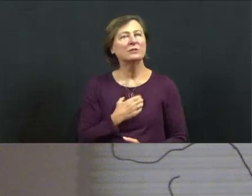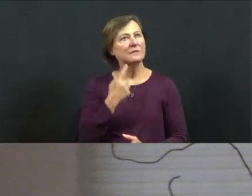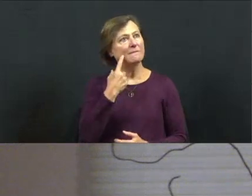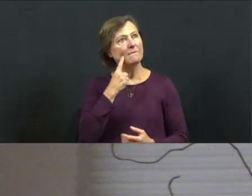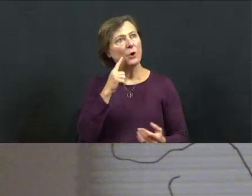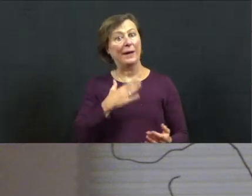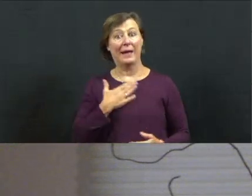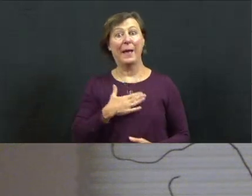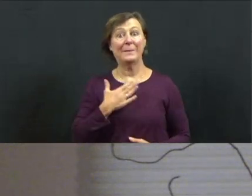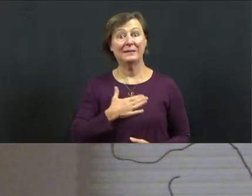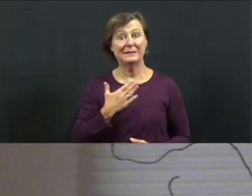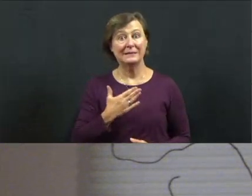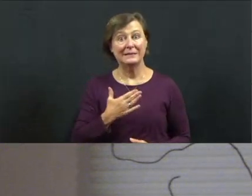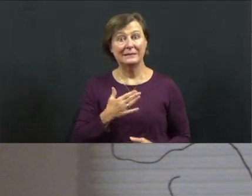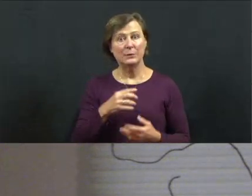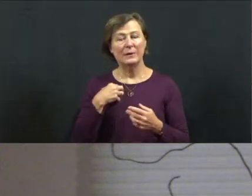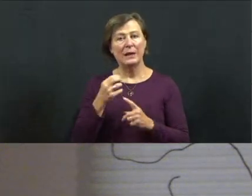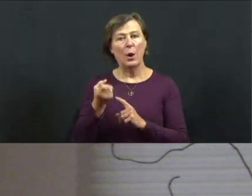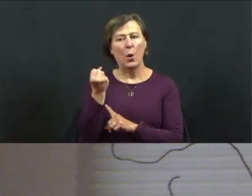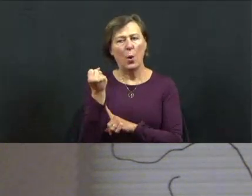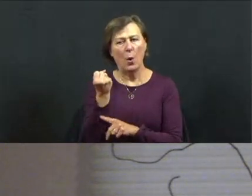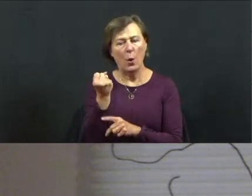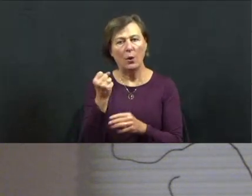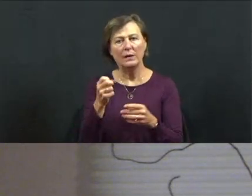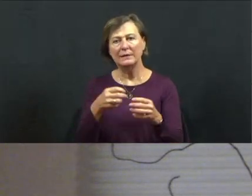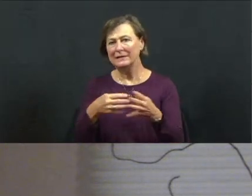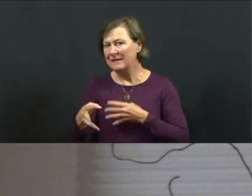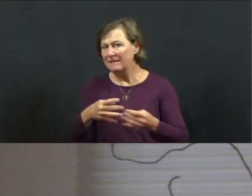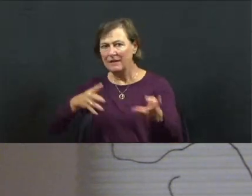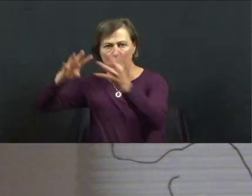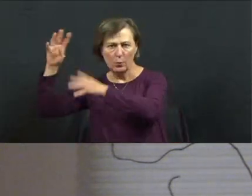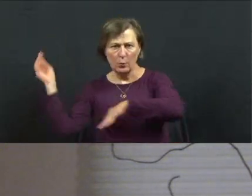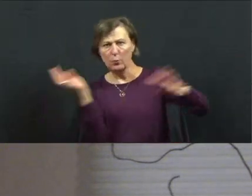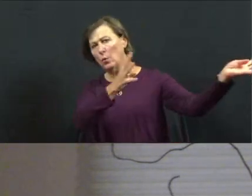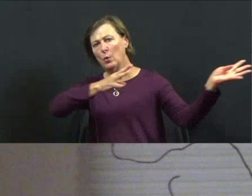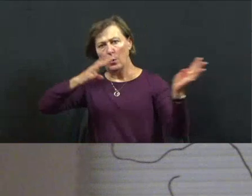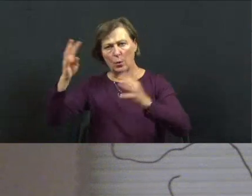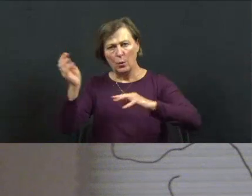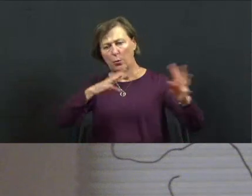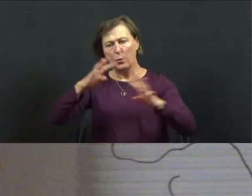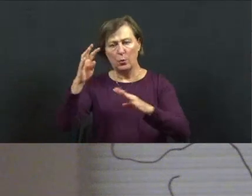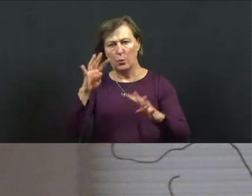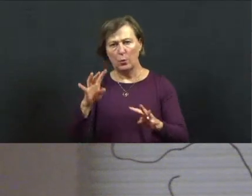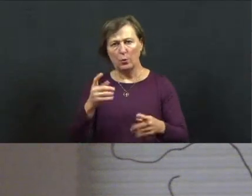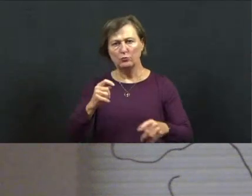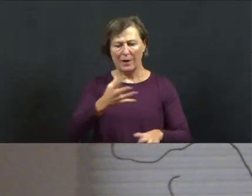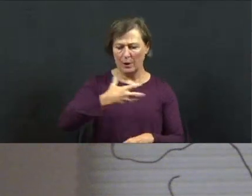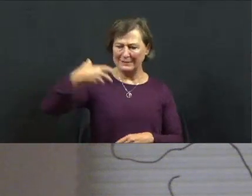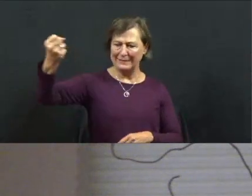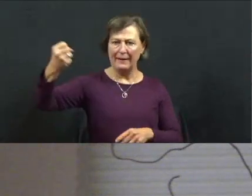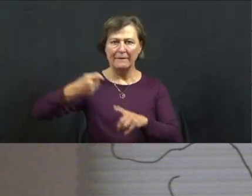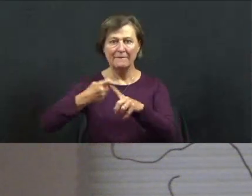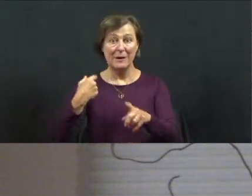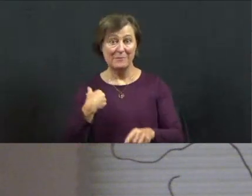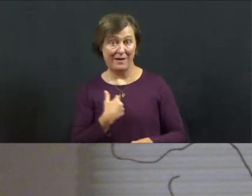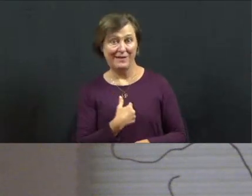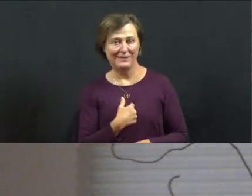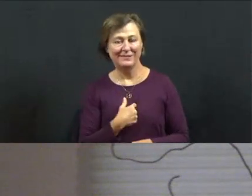even when the gale force winds and storms come, and try to take it away from us. In this way,